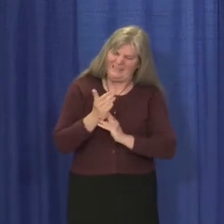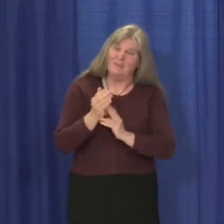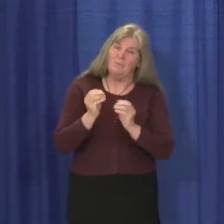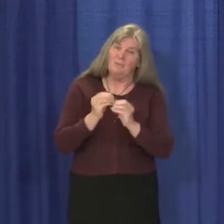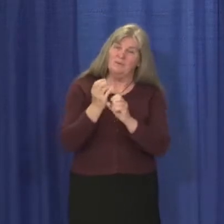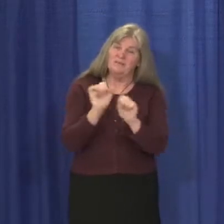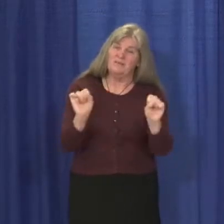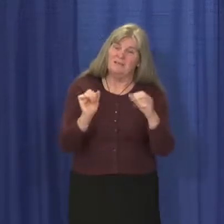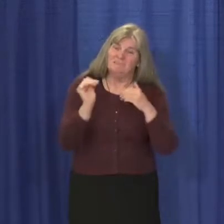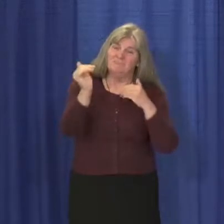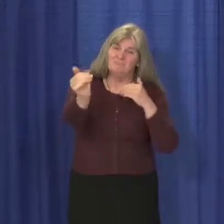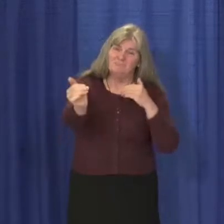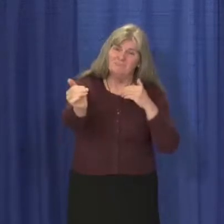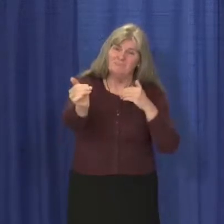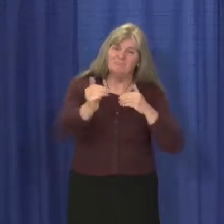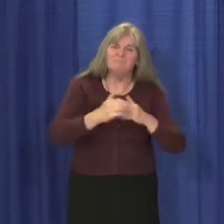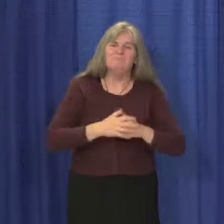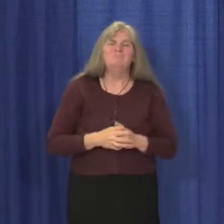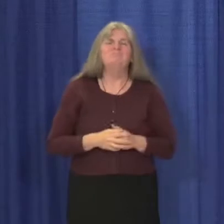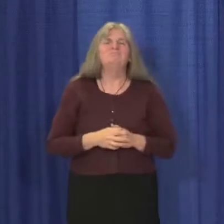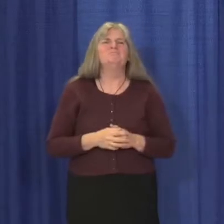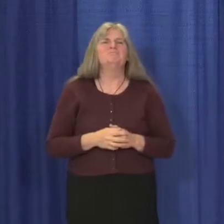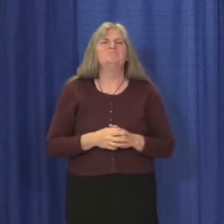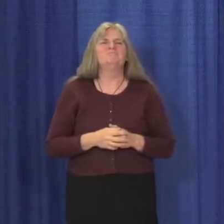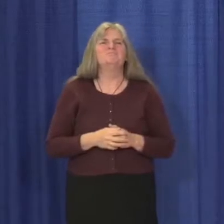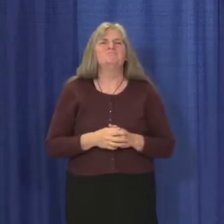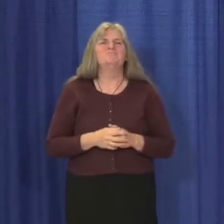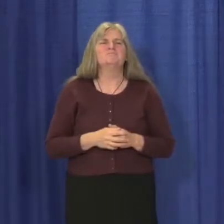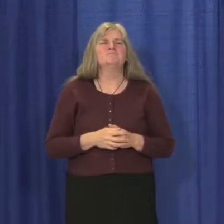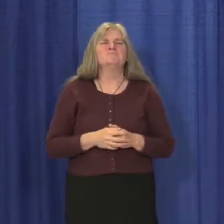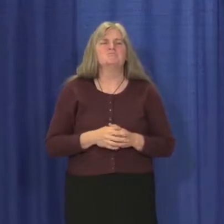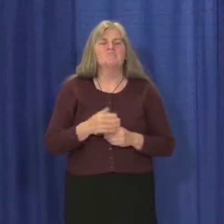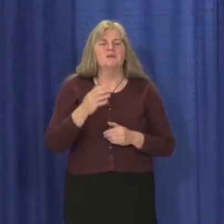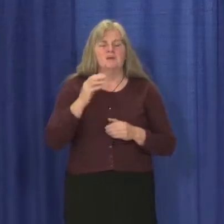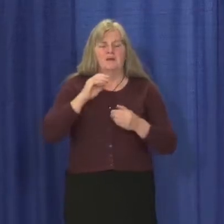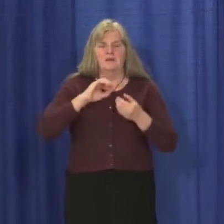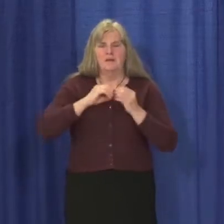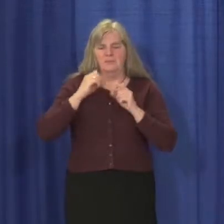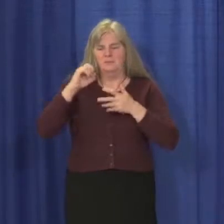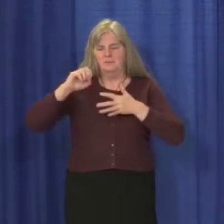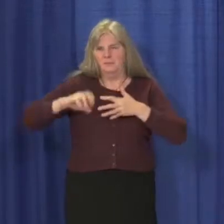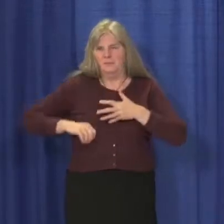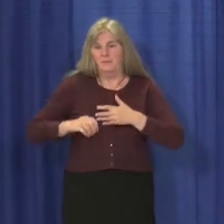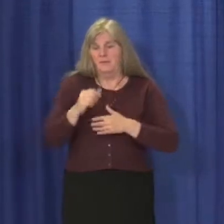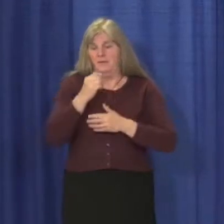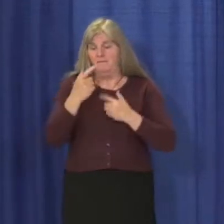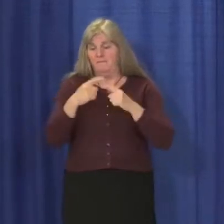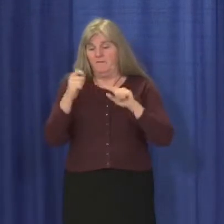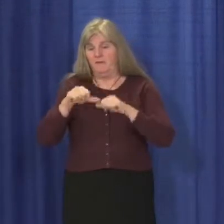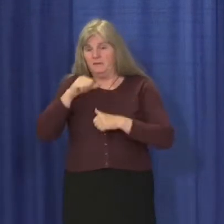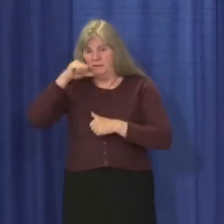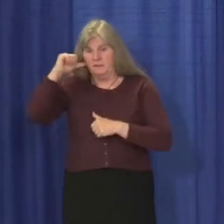safely through. For the status of cases as of yesterday there was 93 active